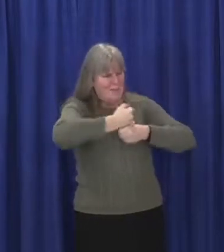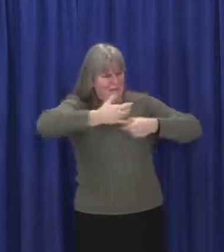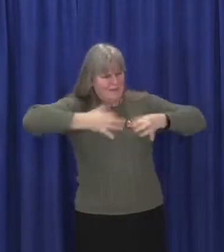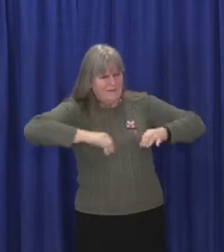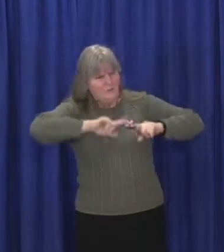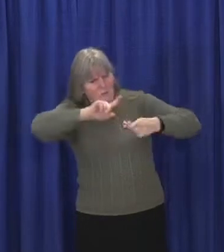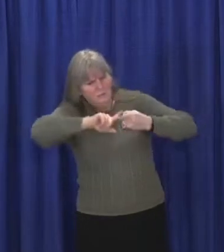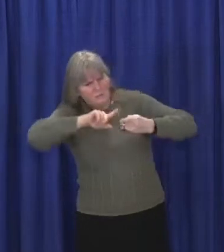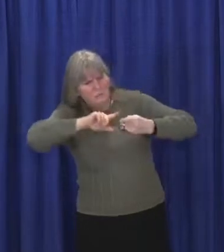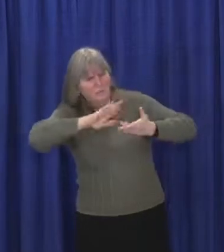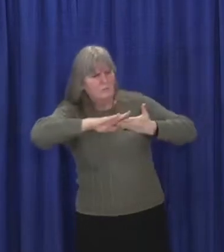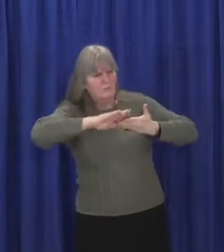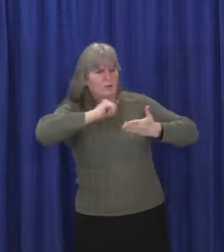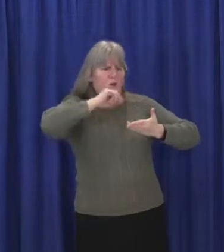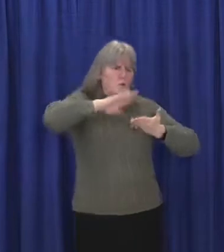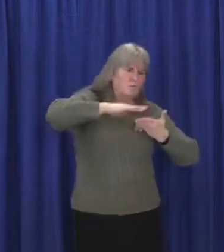our schools healthy.